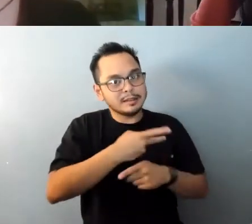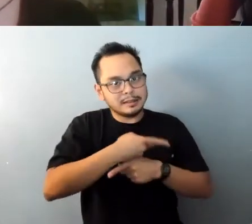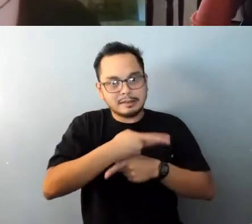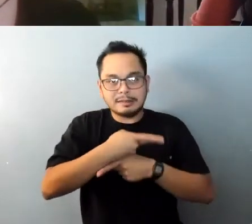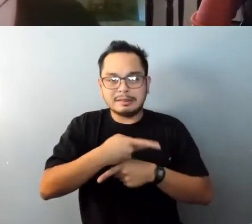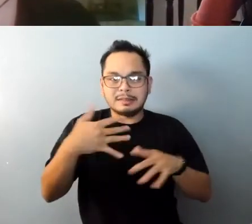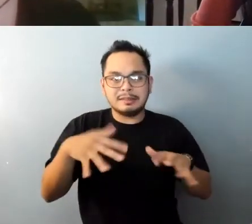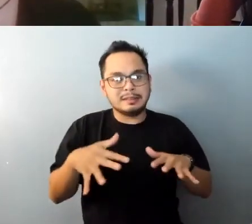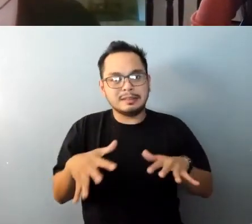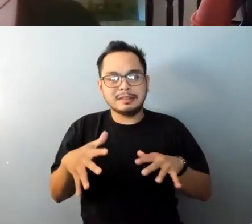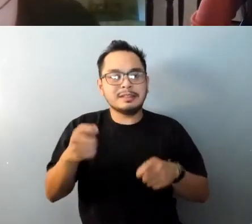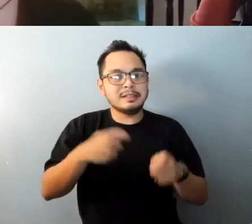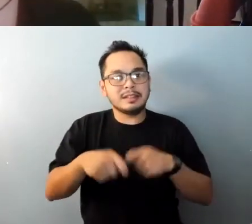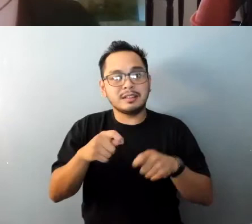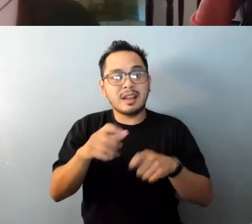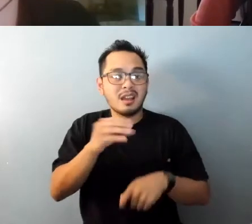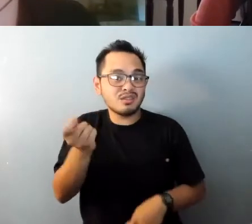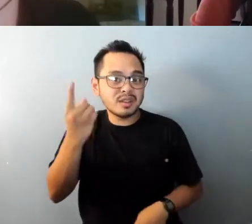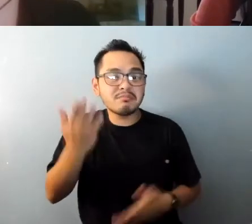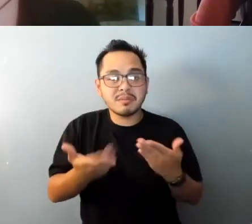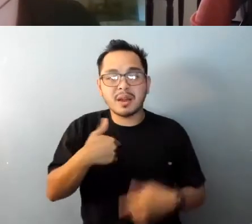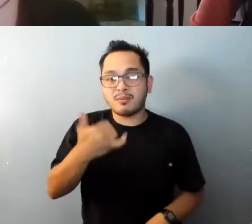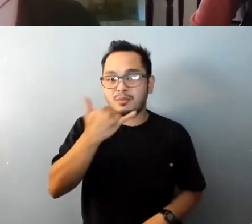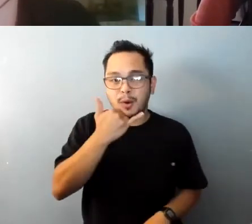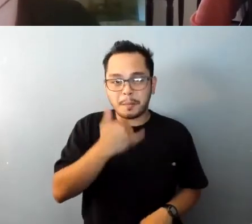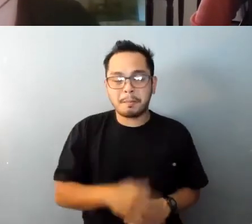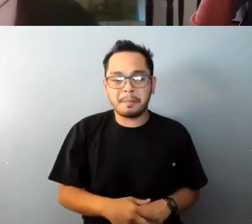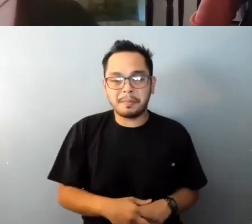an understanding that I may not have gotten it right. I think that is something that if